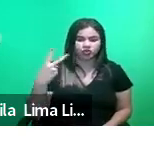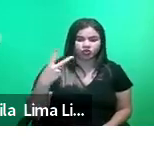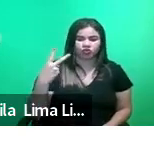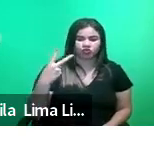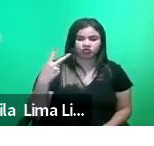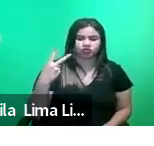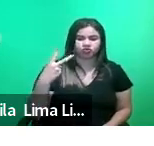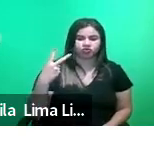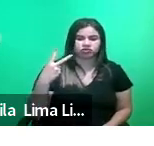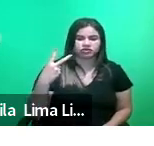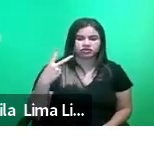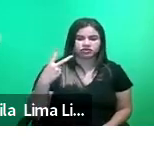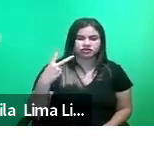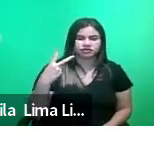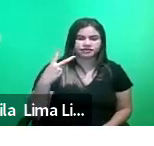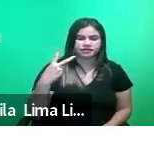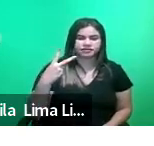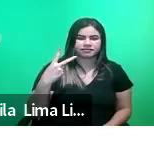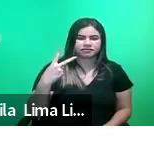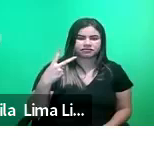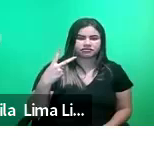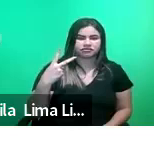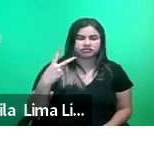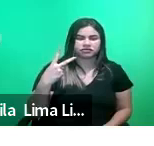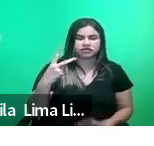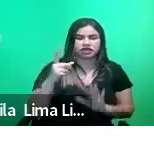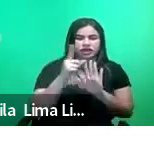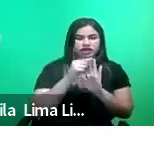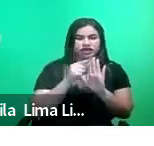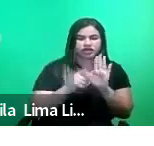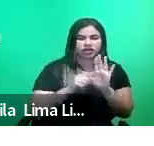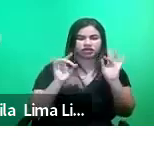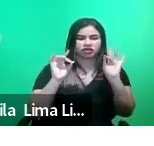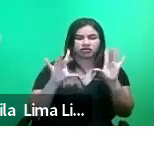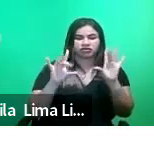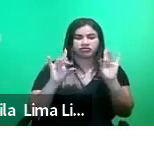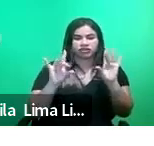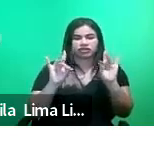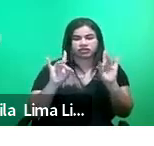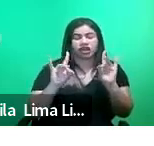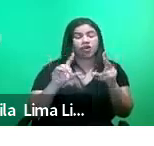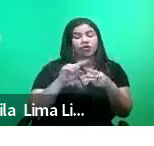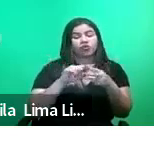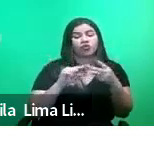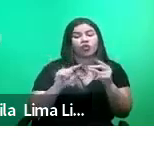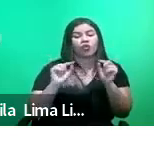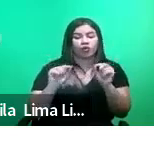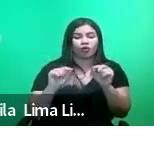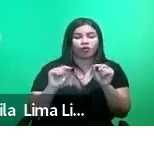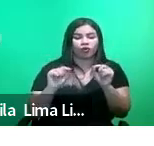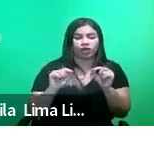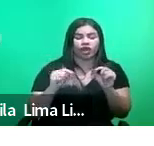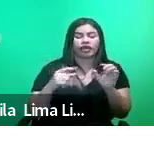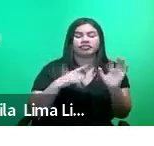we got we got skin account of we got skin account of pointing is these , is explicitly is explicitly examined explicitly examined.